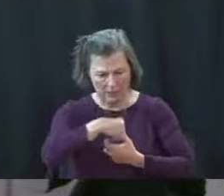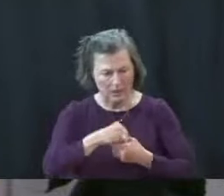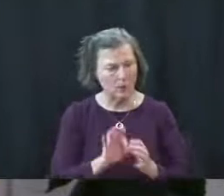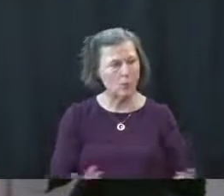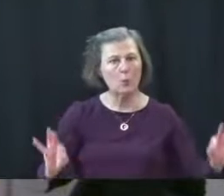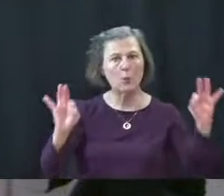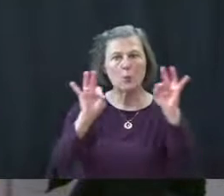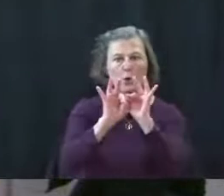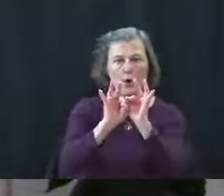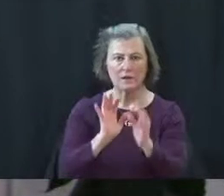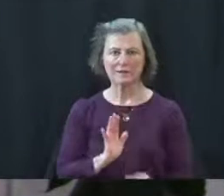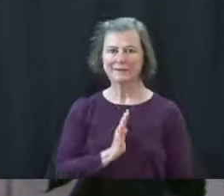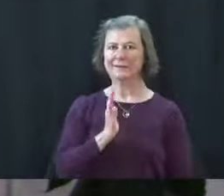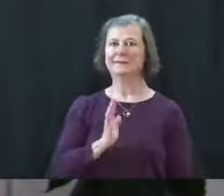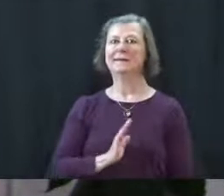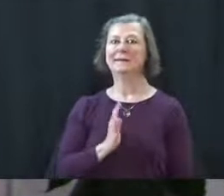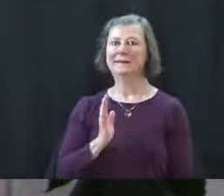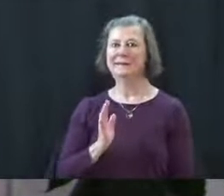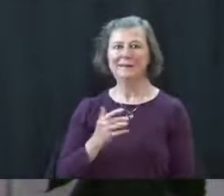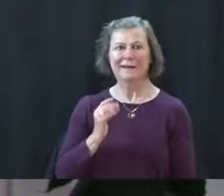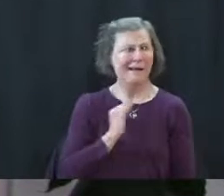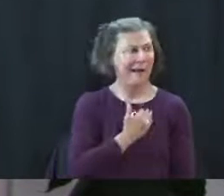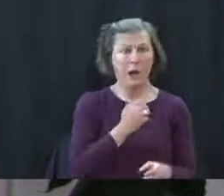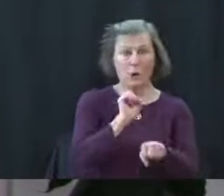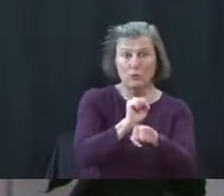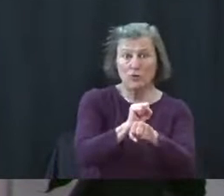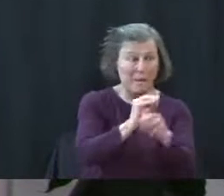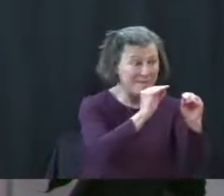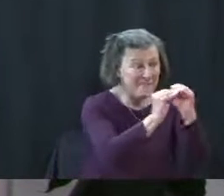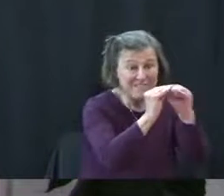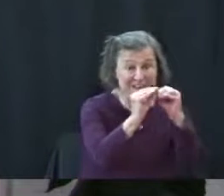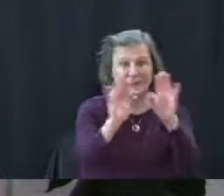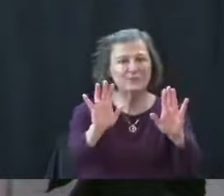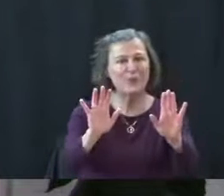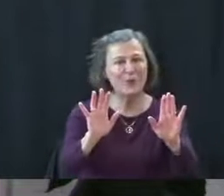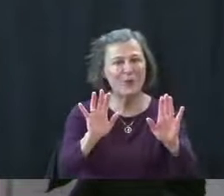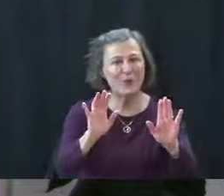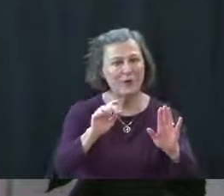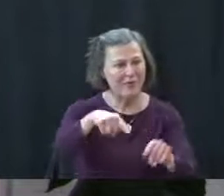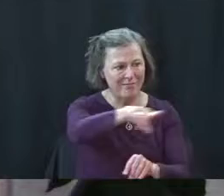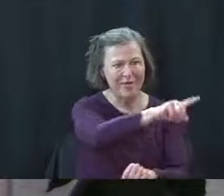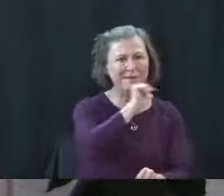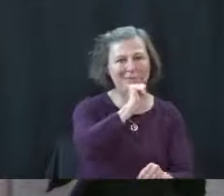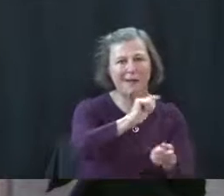It's not our job to fix people, they're not broken.